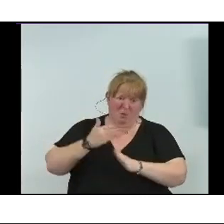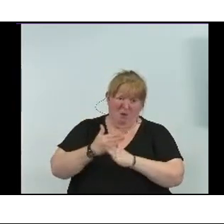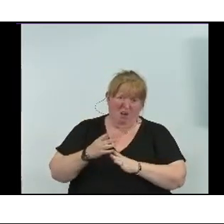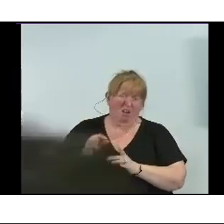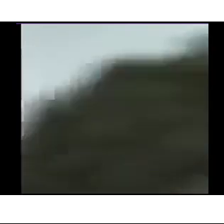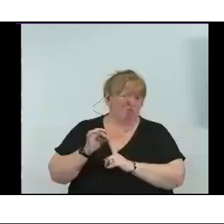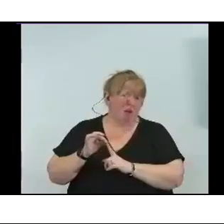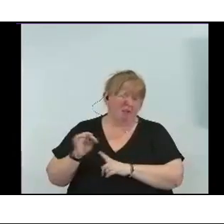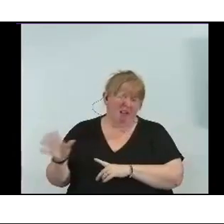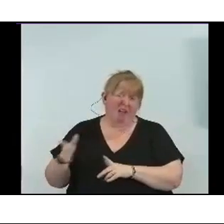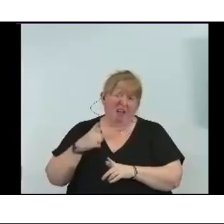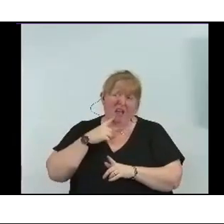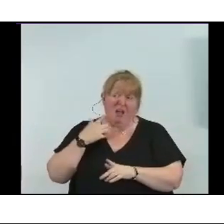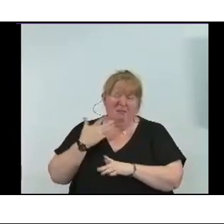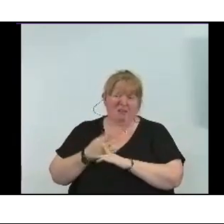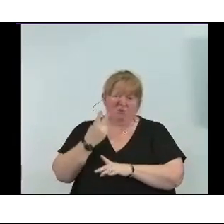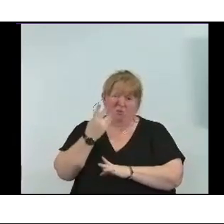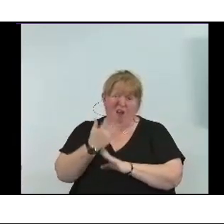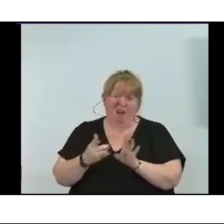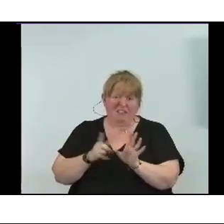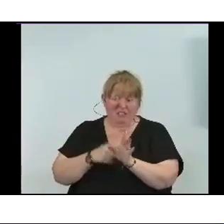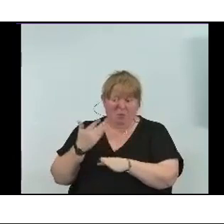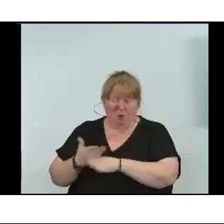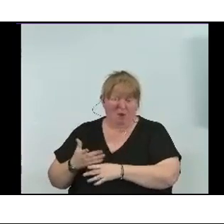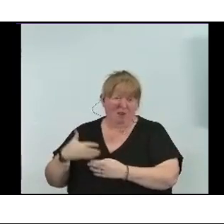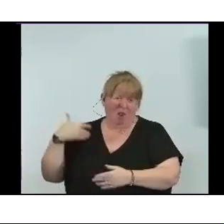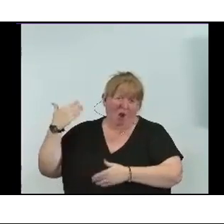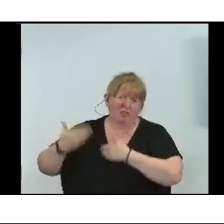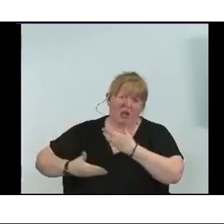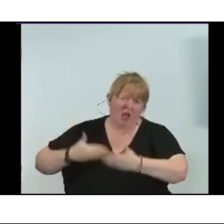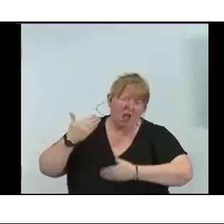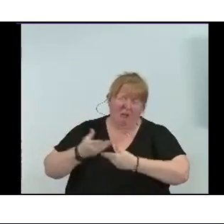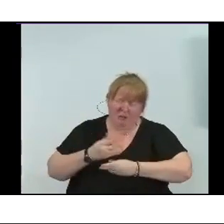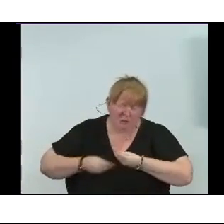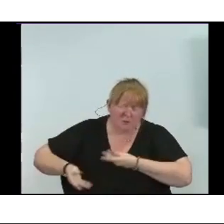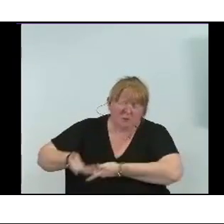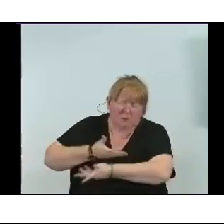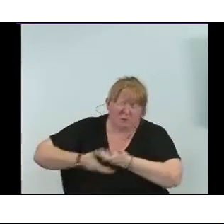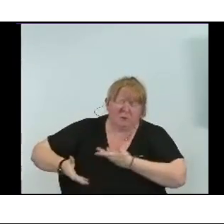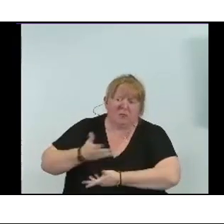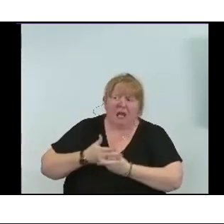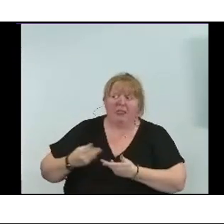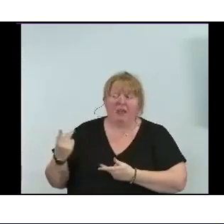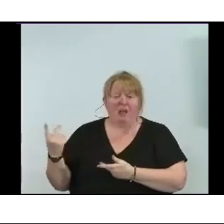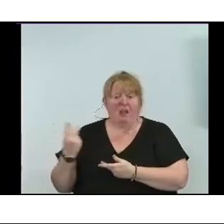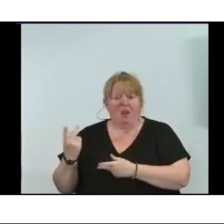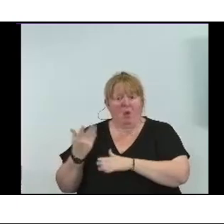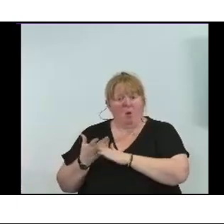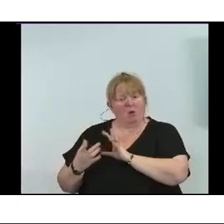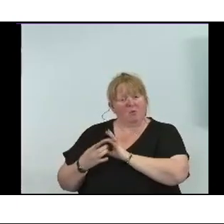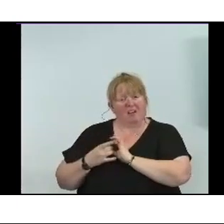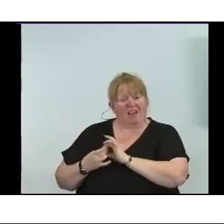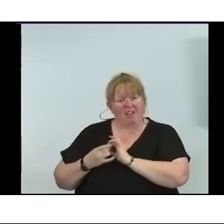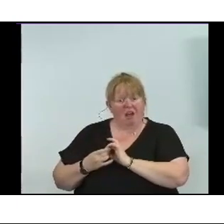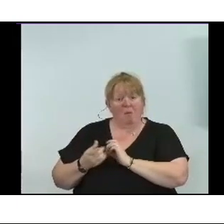have been working on it for a long time. And we started working together just before it all came out. So should we take a look?